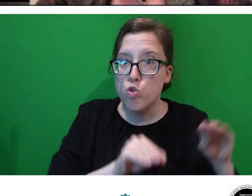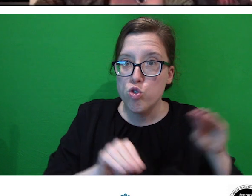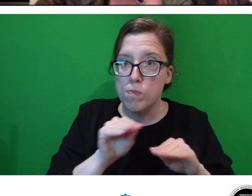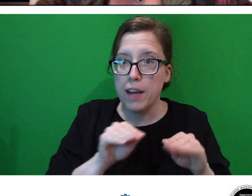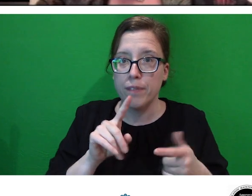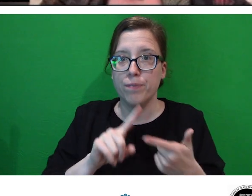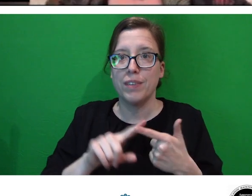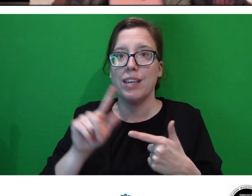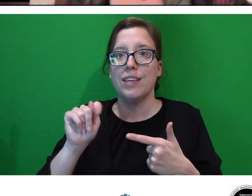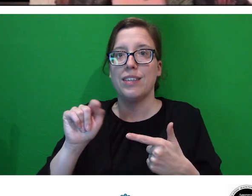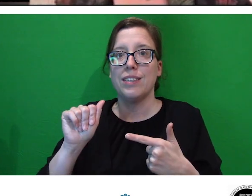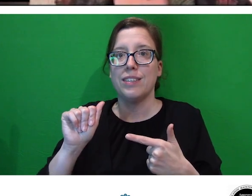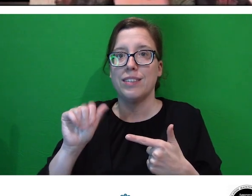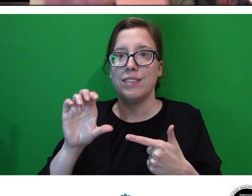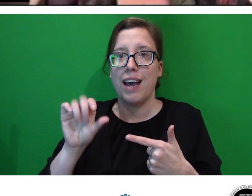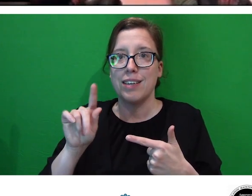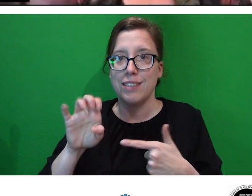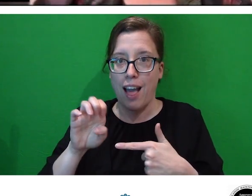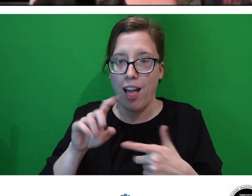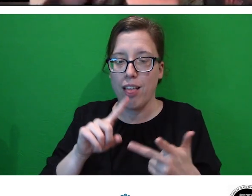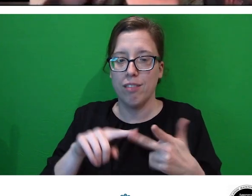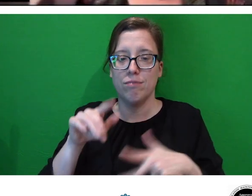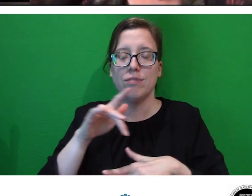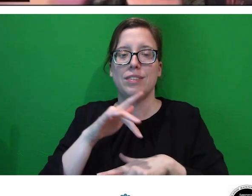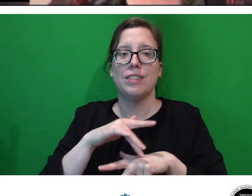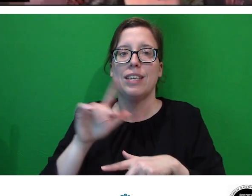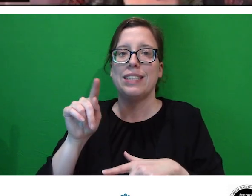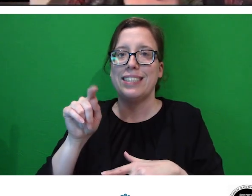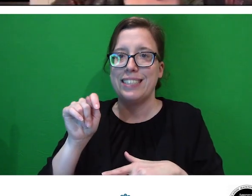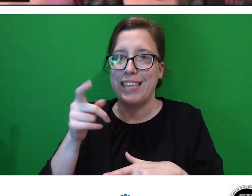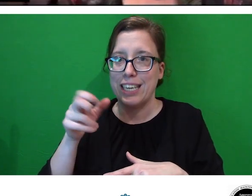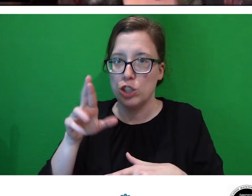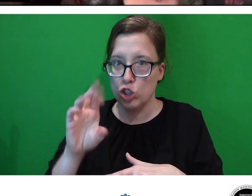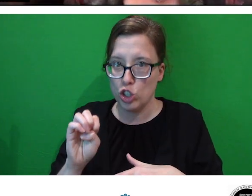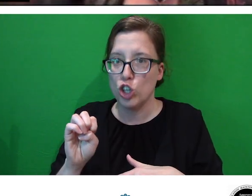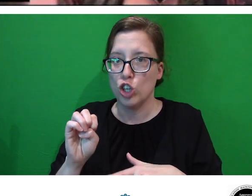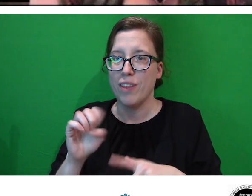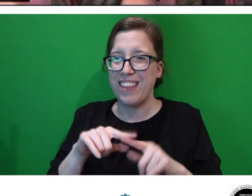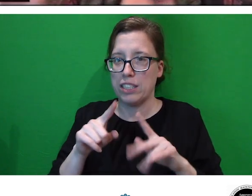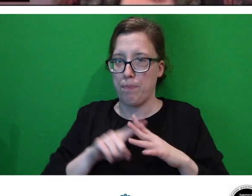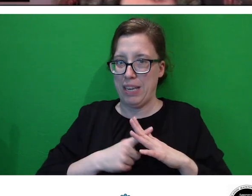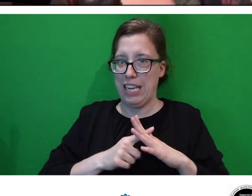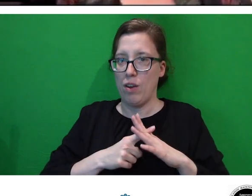And remember, one of the reminders is, kids show you how they remember through movement,